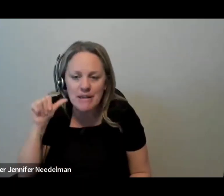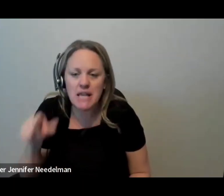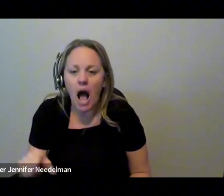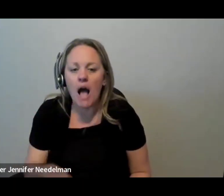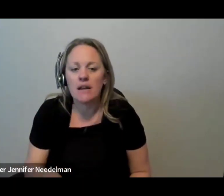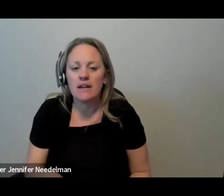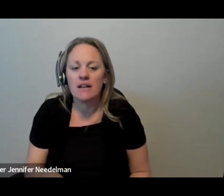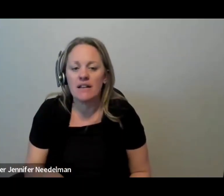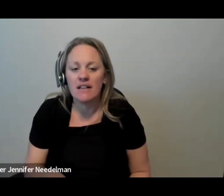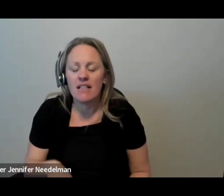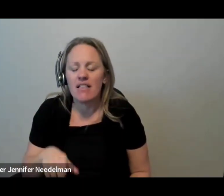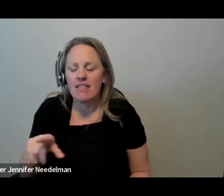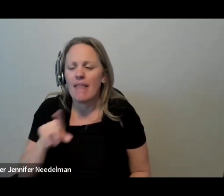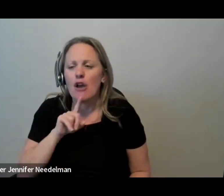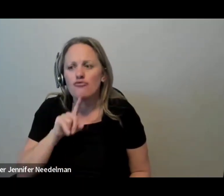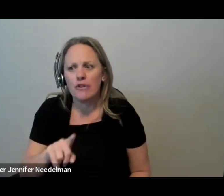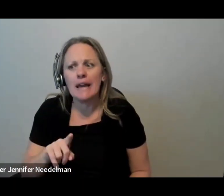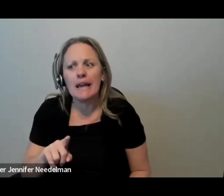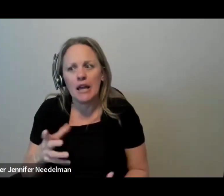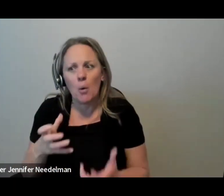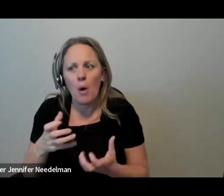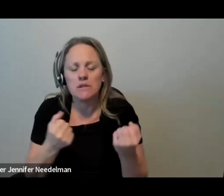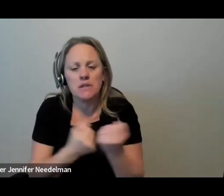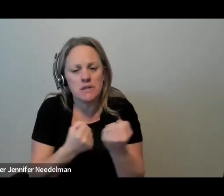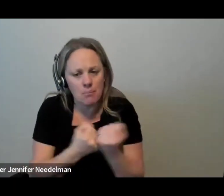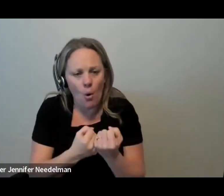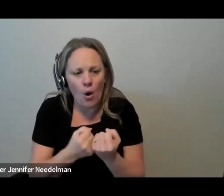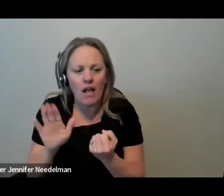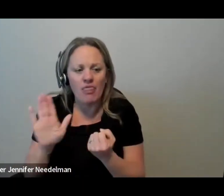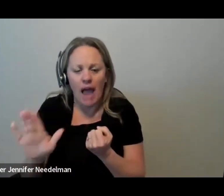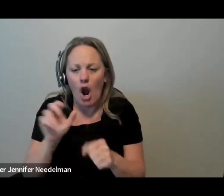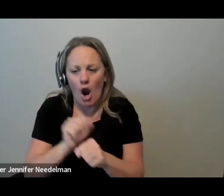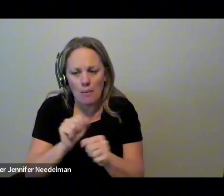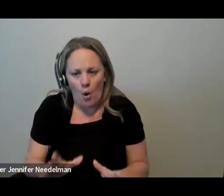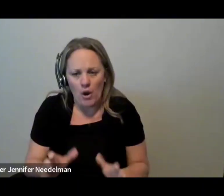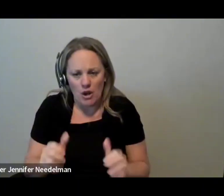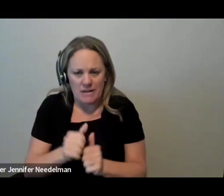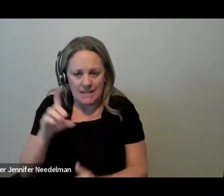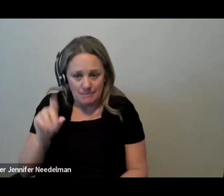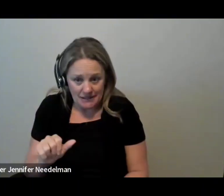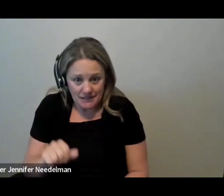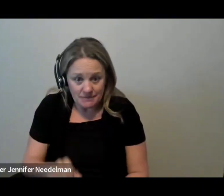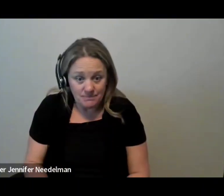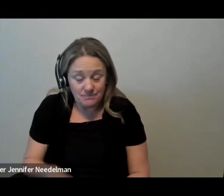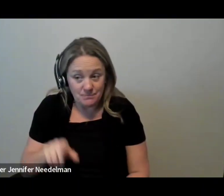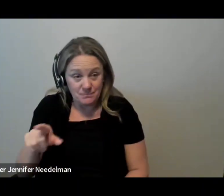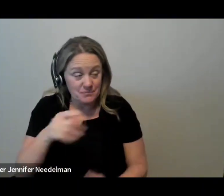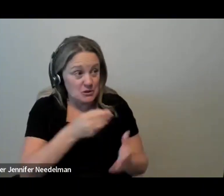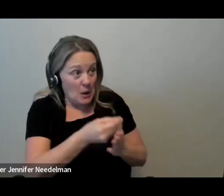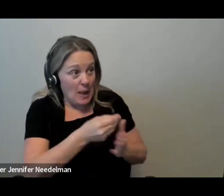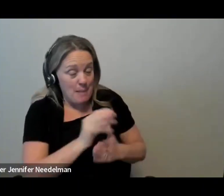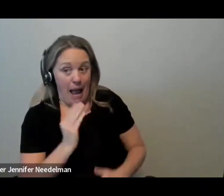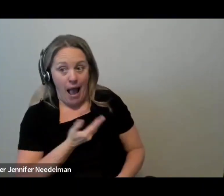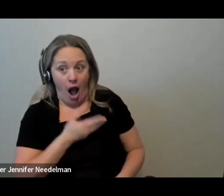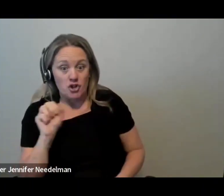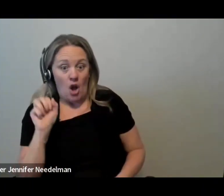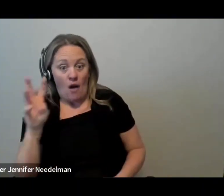they care deeply about supporting their employees with disabilities. So, so when they go to buy productivity software, CRMs, right? They're coming to Salesforce